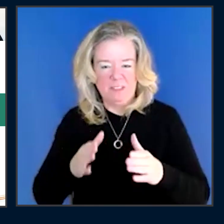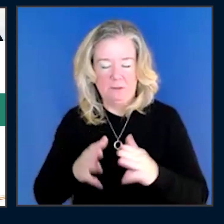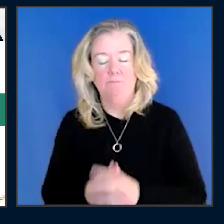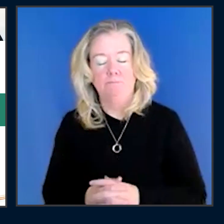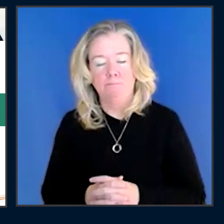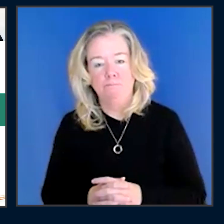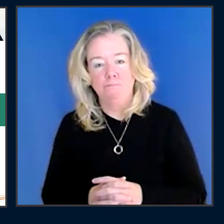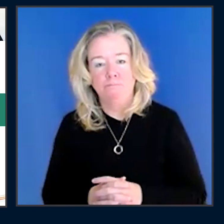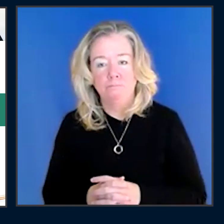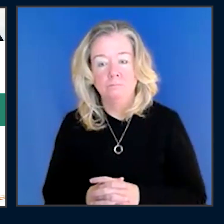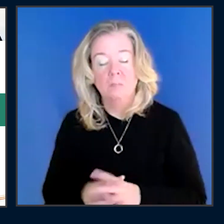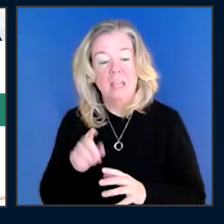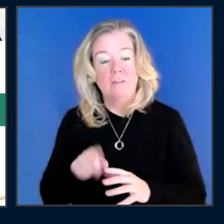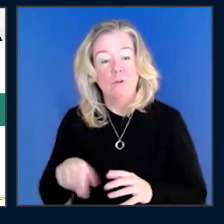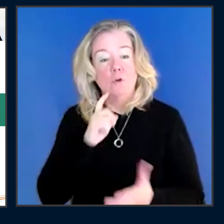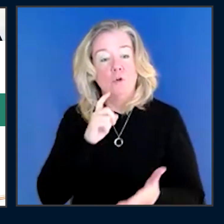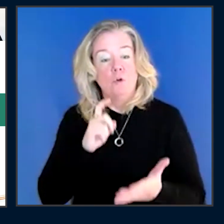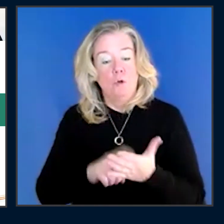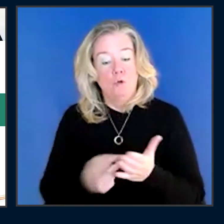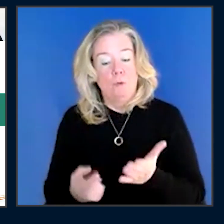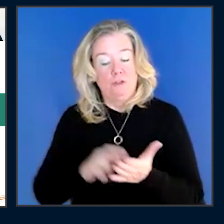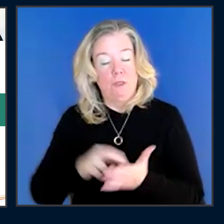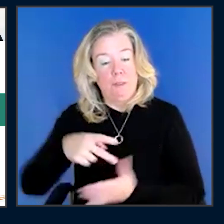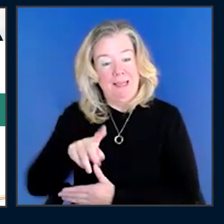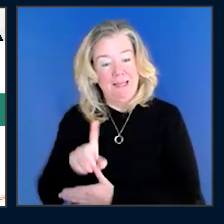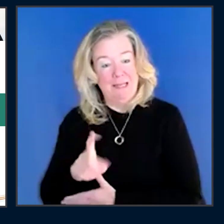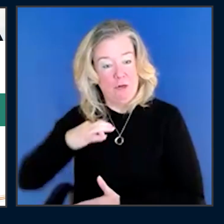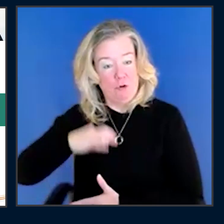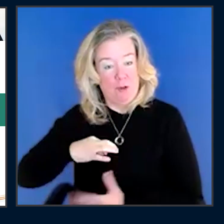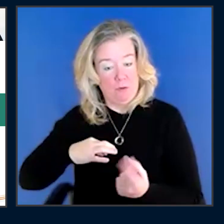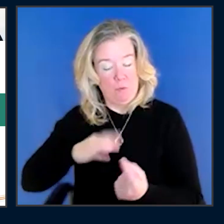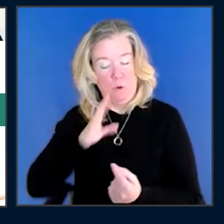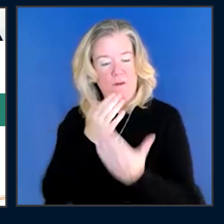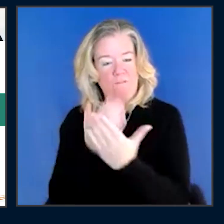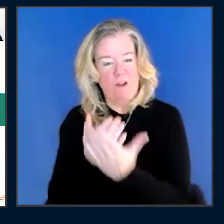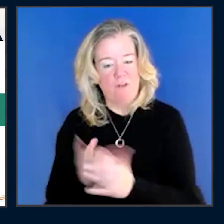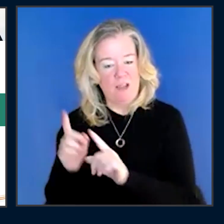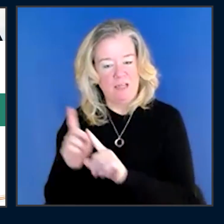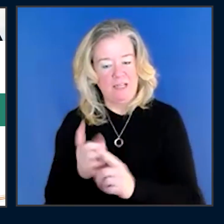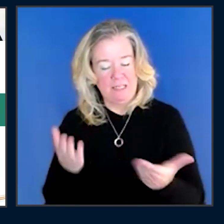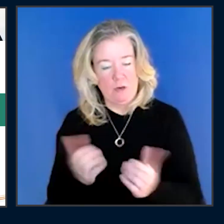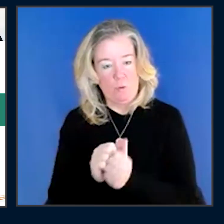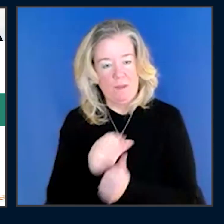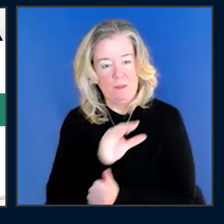For those who registered for PD credits, we will verify your attendance via Zoom timestamp.